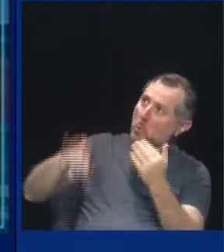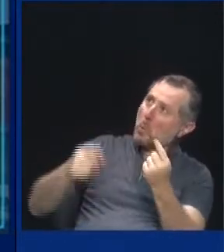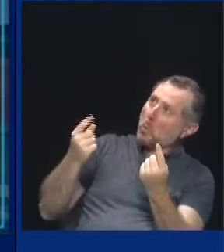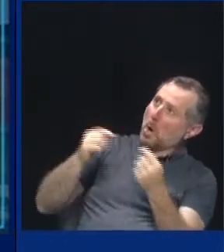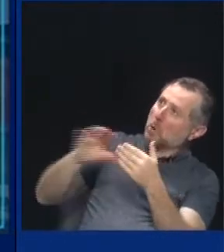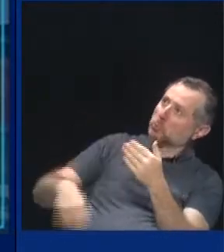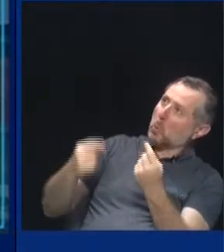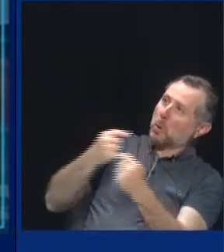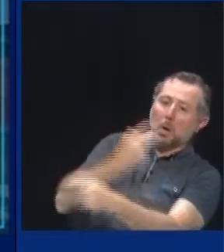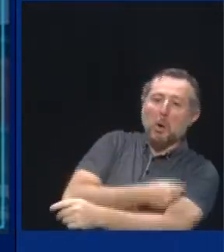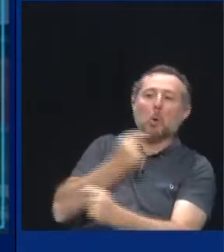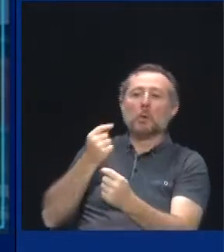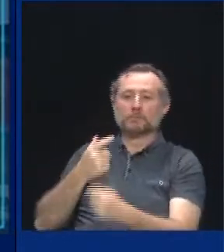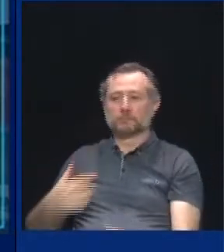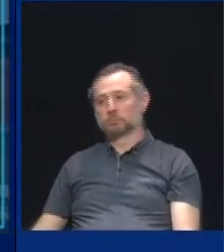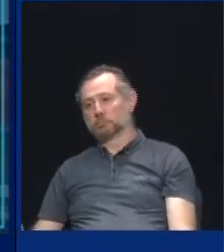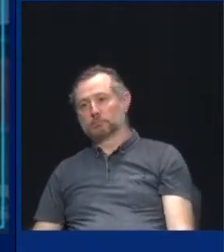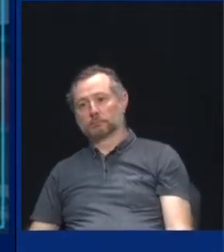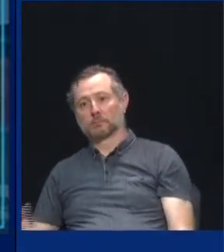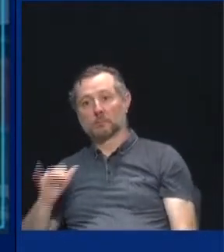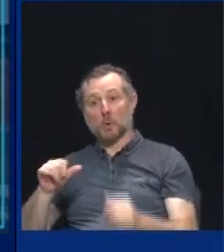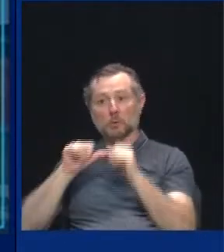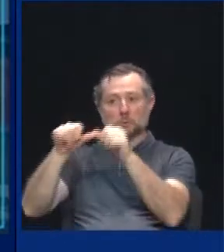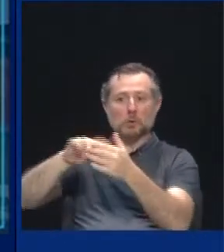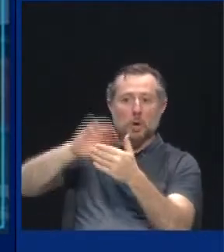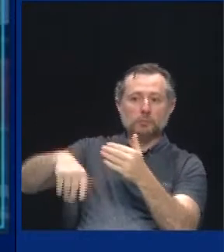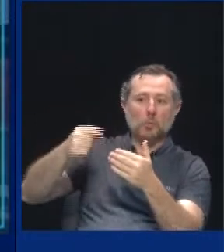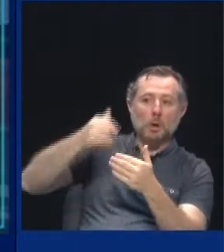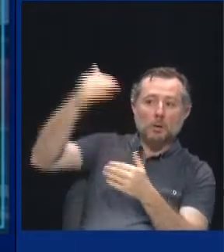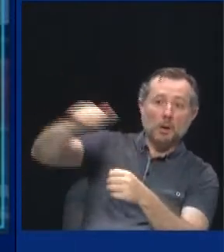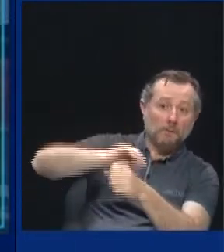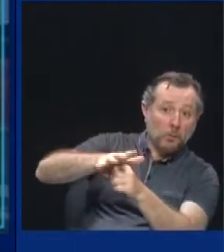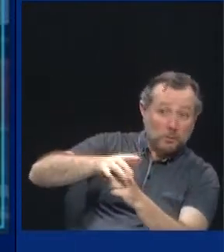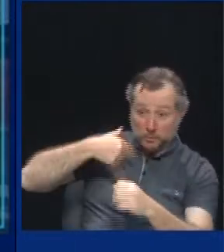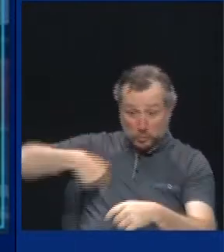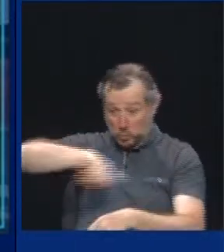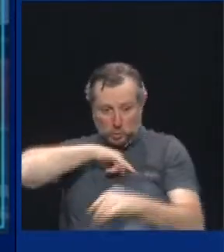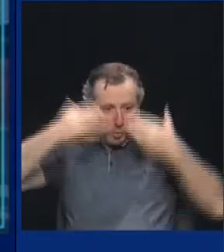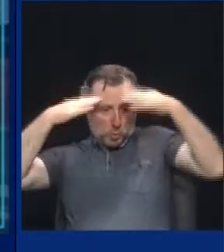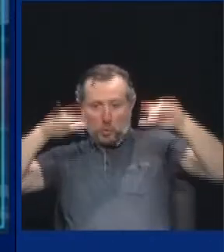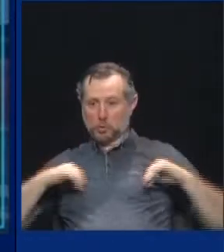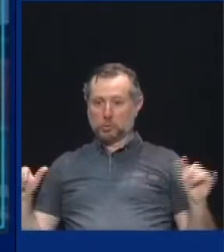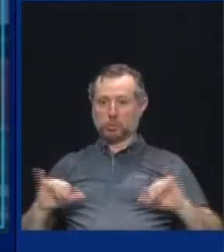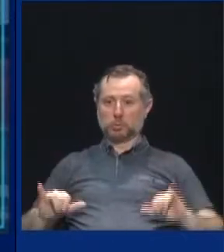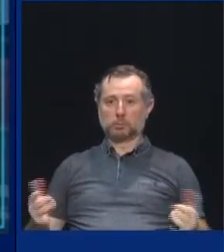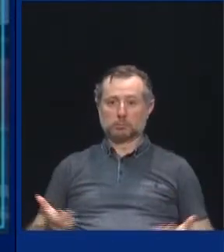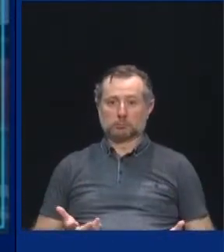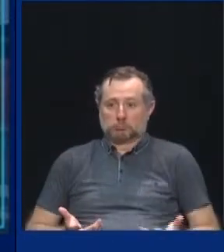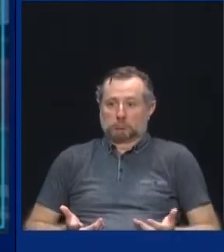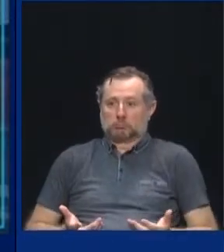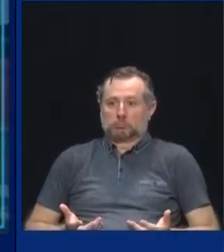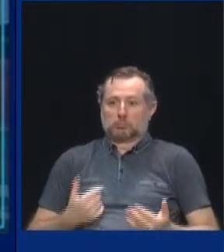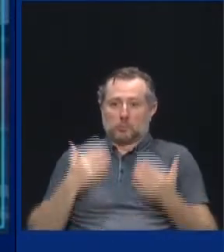HAPPEN A YEAR OR TWO OR THREE OR YEAH, BUT YOU DON'T KNOW WHAT'S GOING TO HAPPEN ON THE LONG-TERM